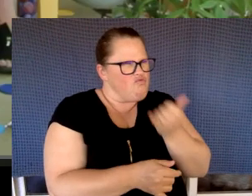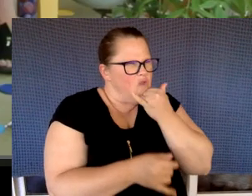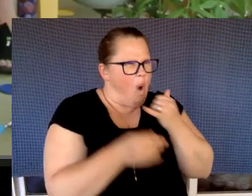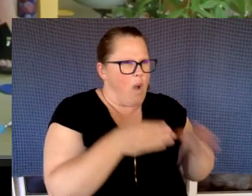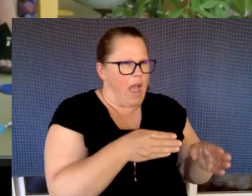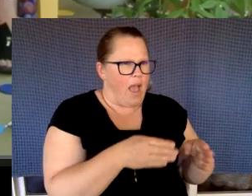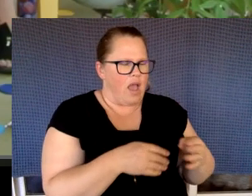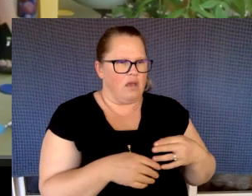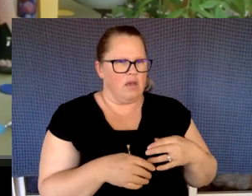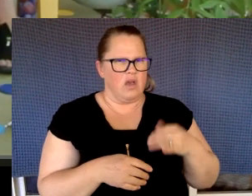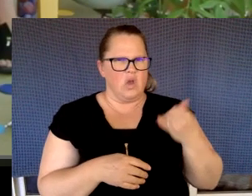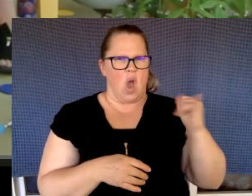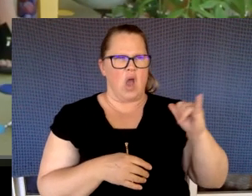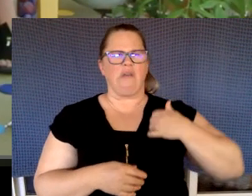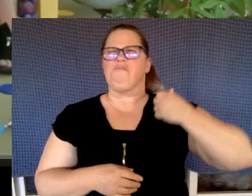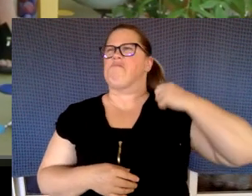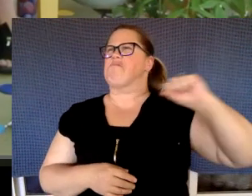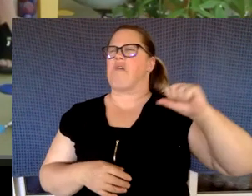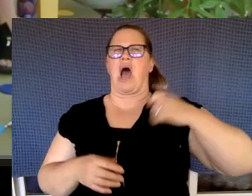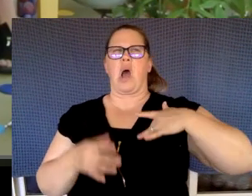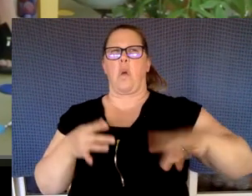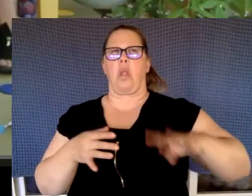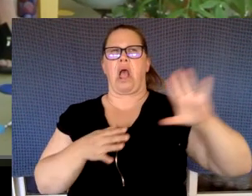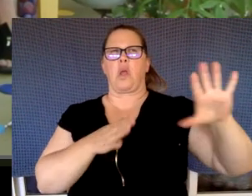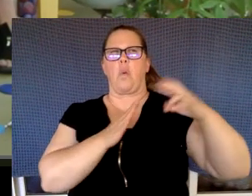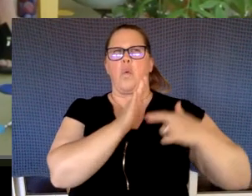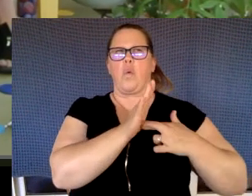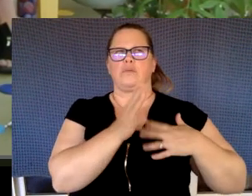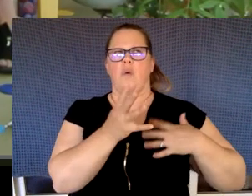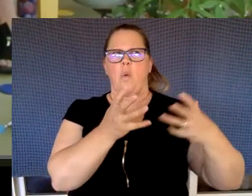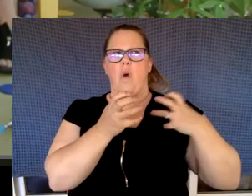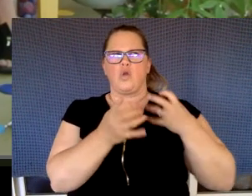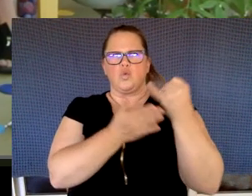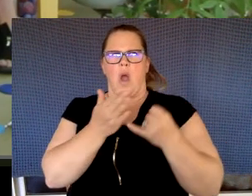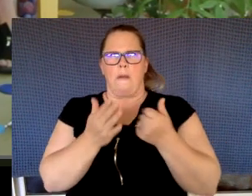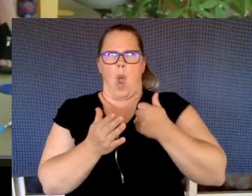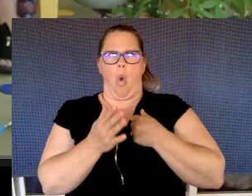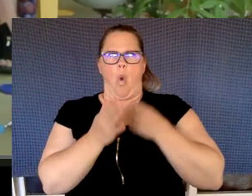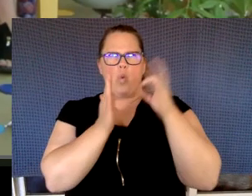without rules. Uh oh. Now I noticed that she's looking at a